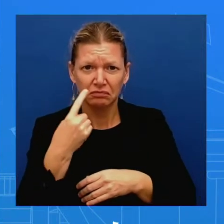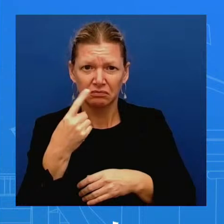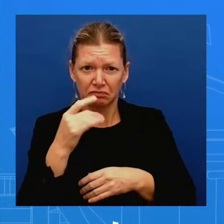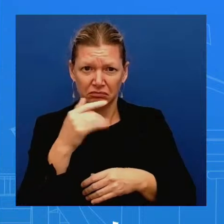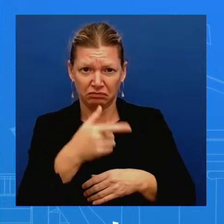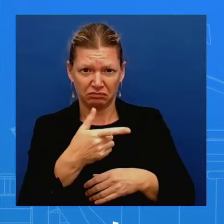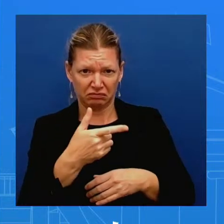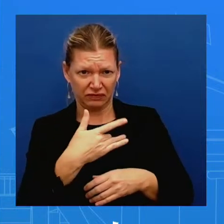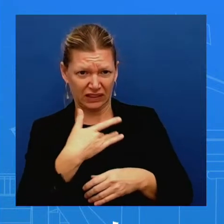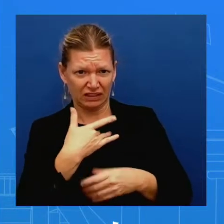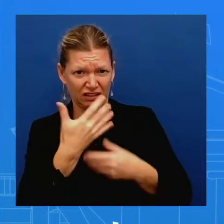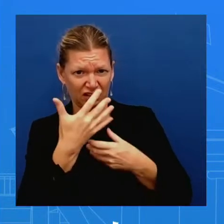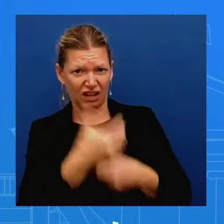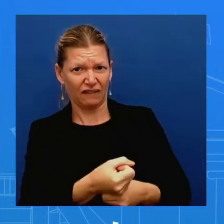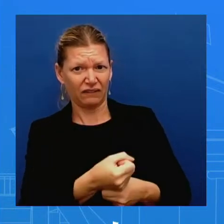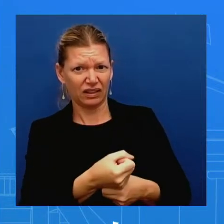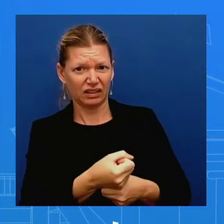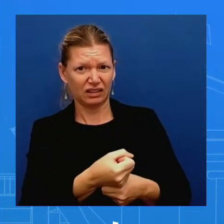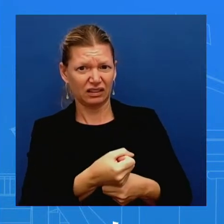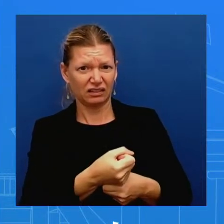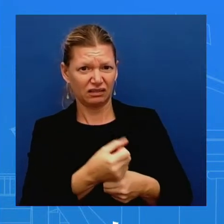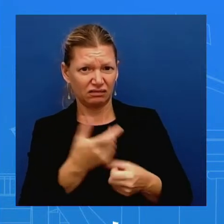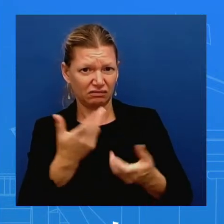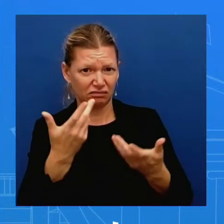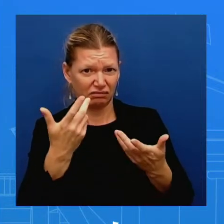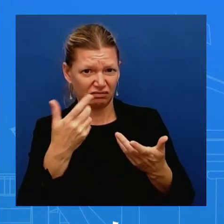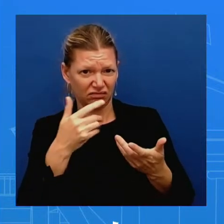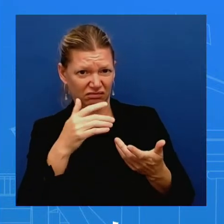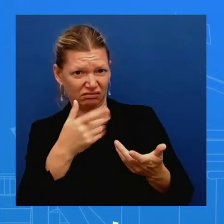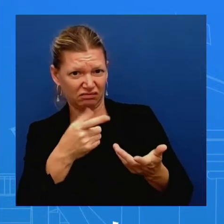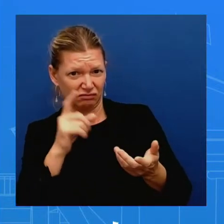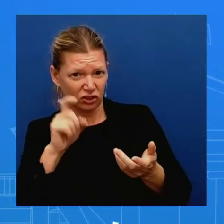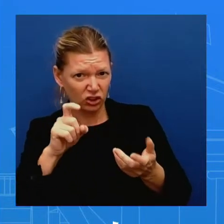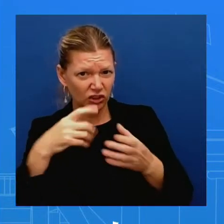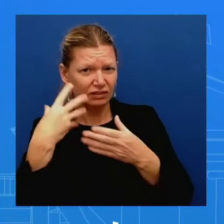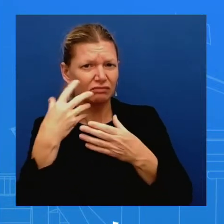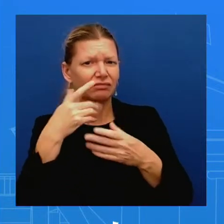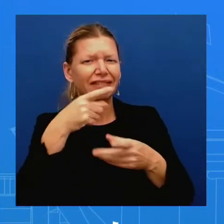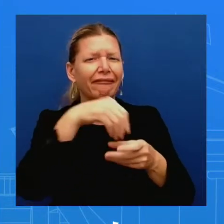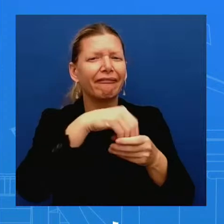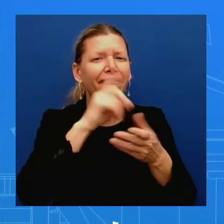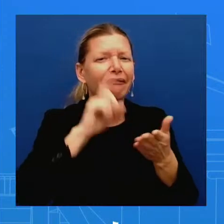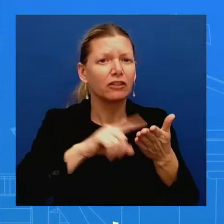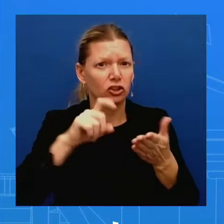Ms. Jean-Pierre: And to your question, it was an inadvertent leak yesterday by BLS, and there was a statement that they put out.